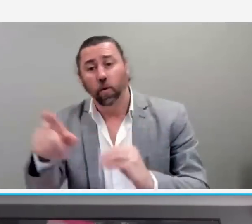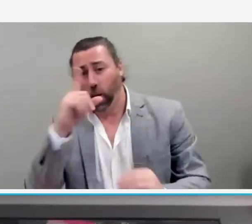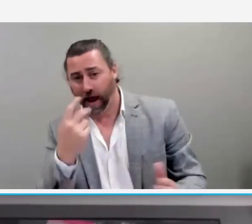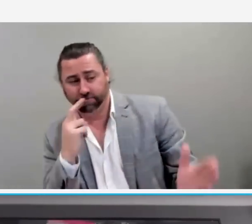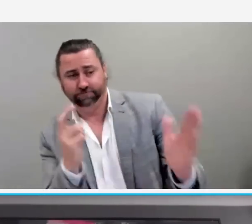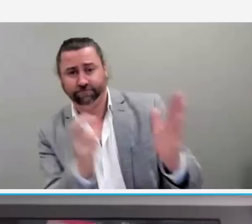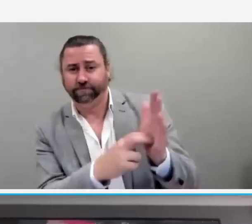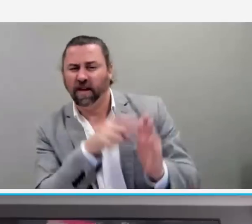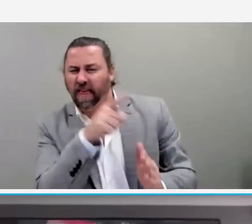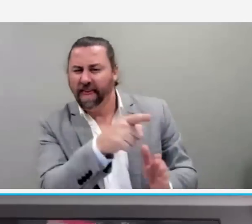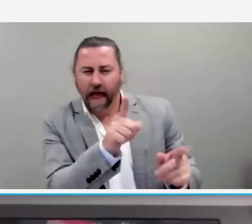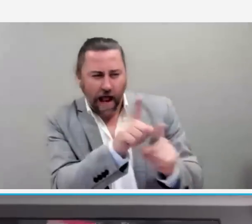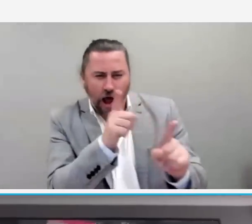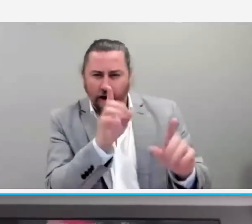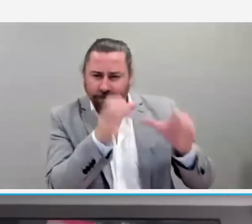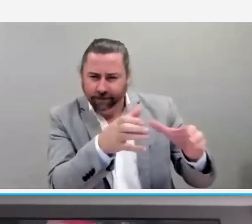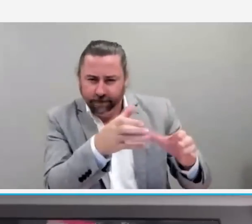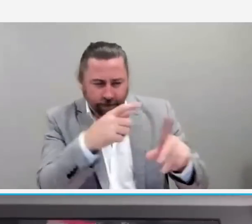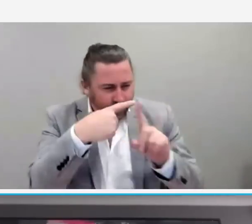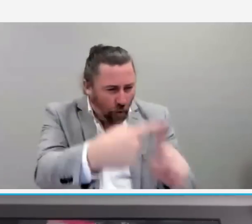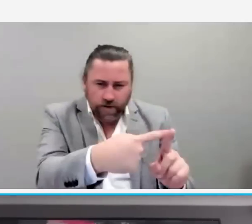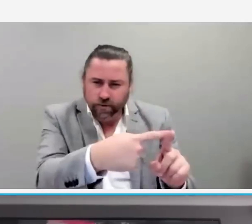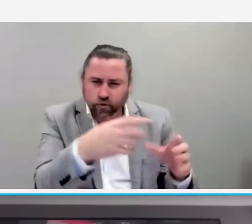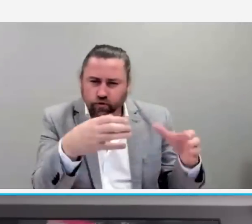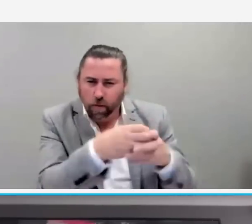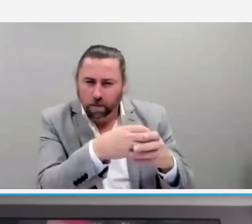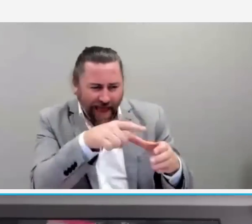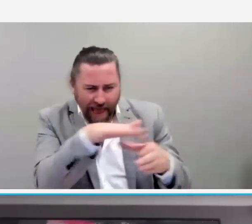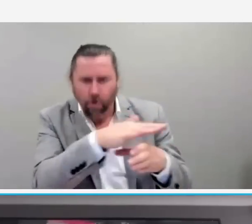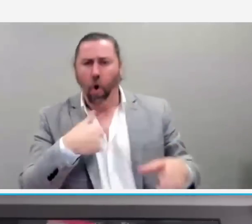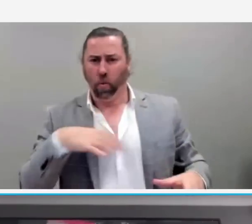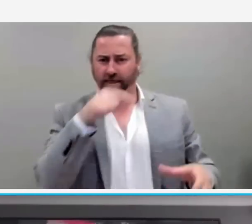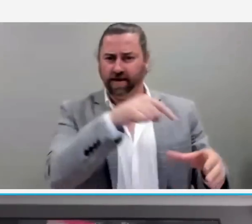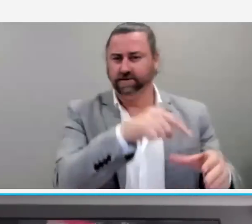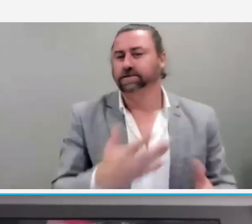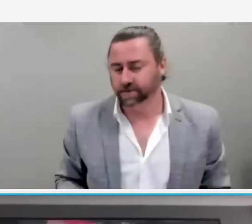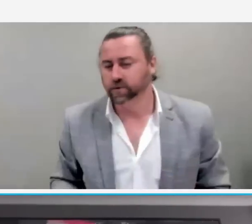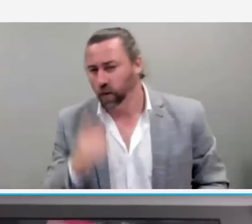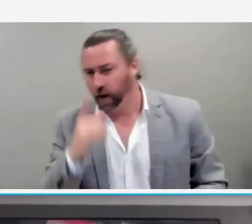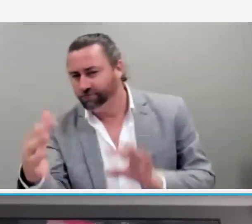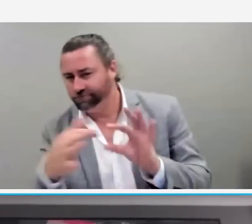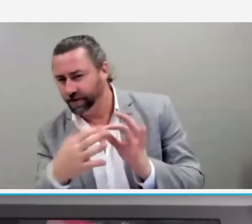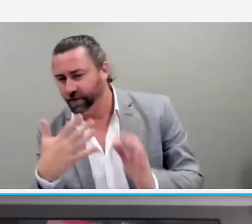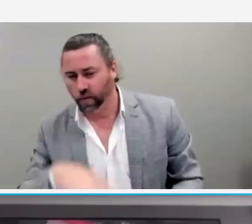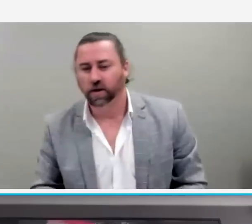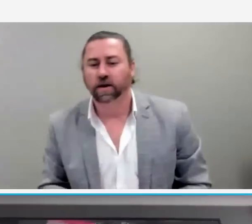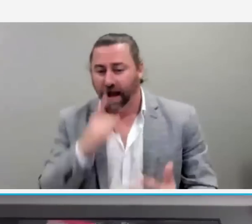demographics or a specific focus area. The focus groups will be held online and be facilitated to provide opportunity to engage in